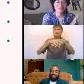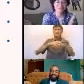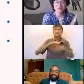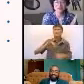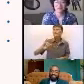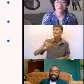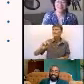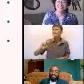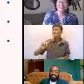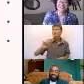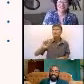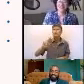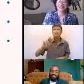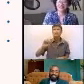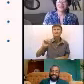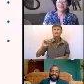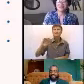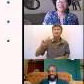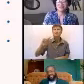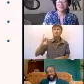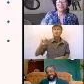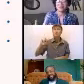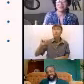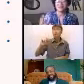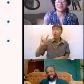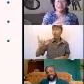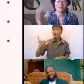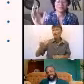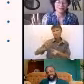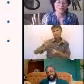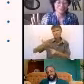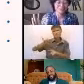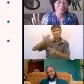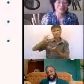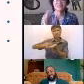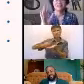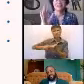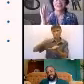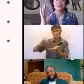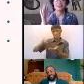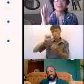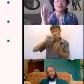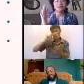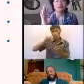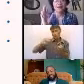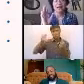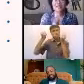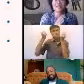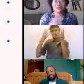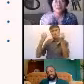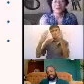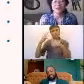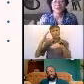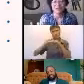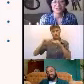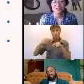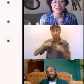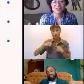previous, like there's a whole, you could just look up, but I never talked about intersectionality